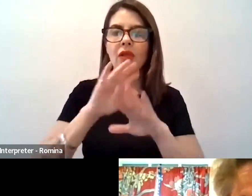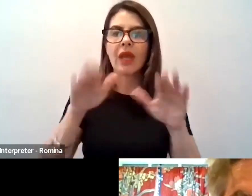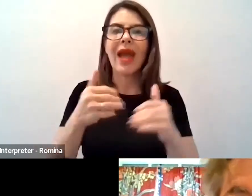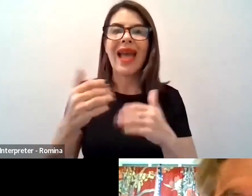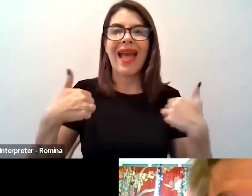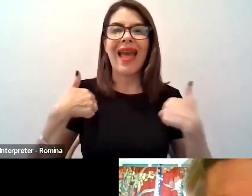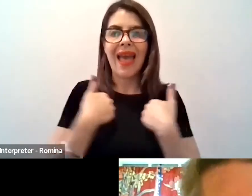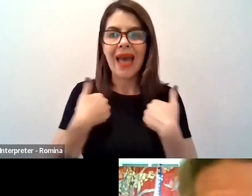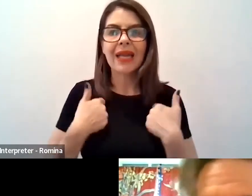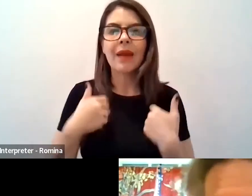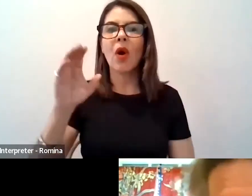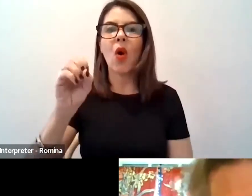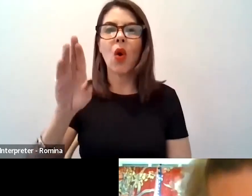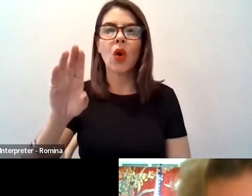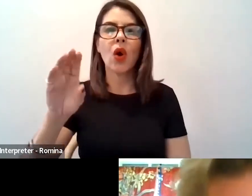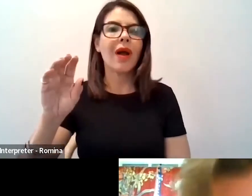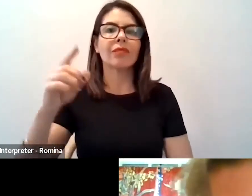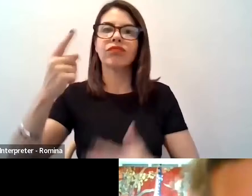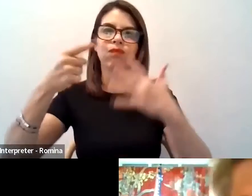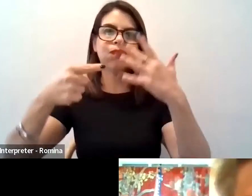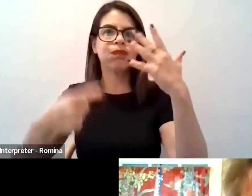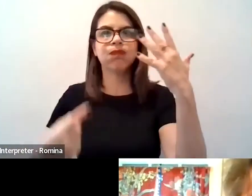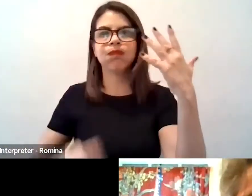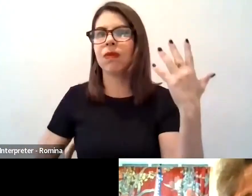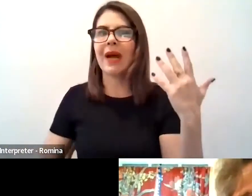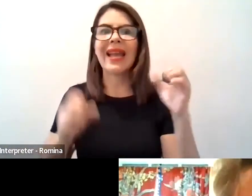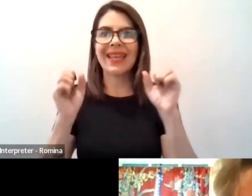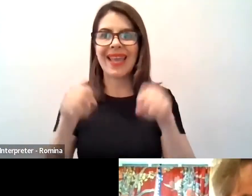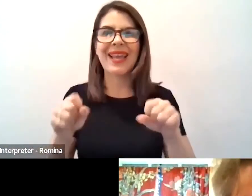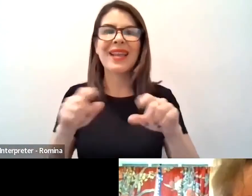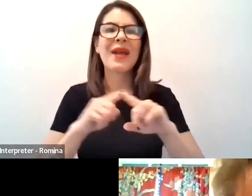who's the special effects? I can go on and on. But the, the key people who head